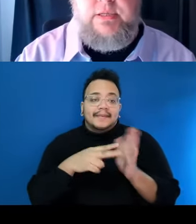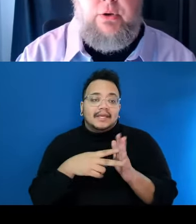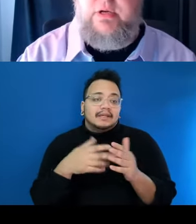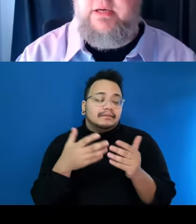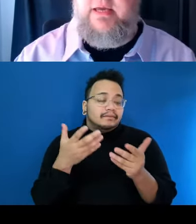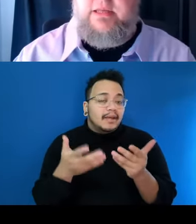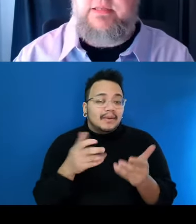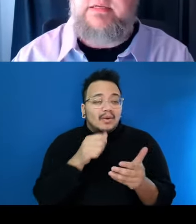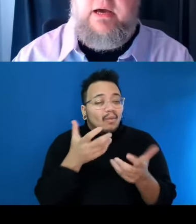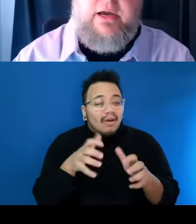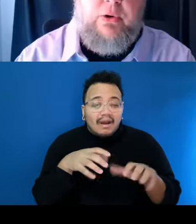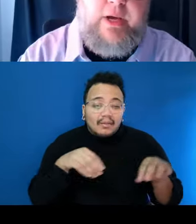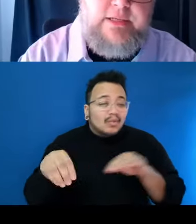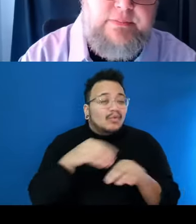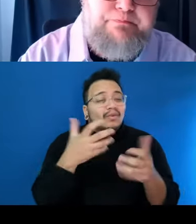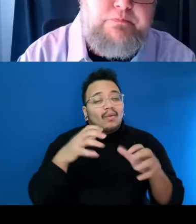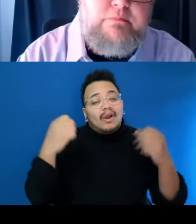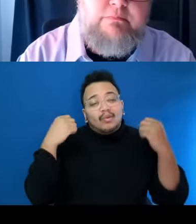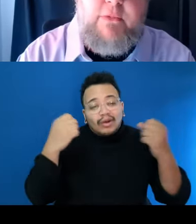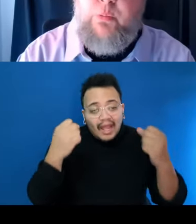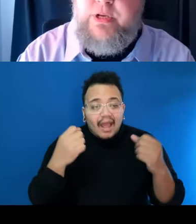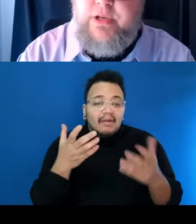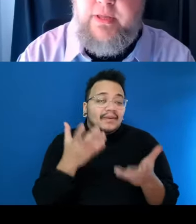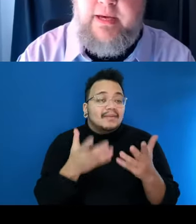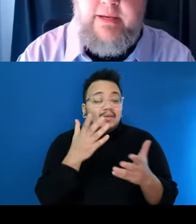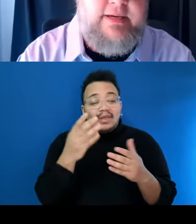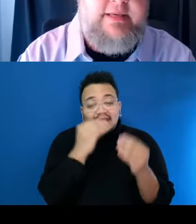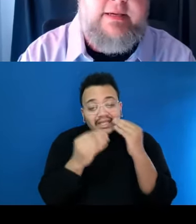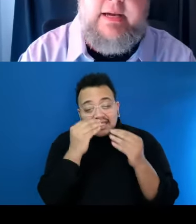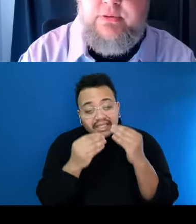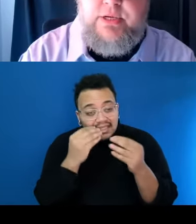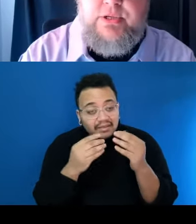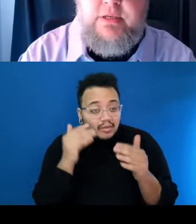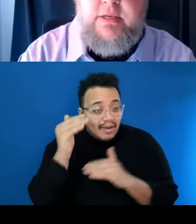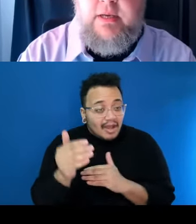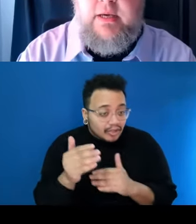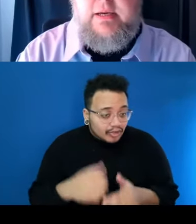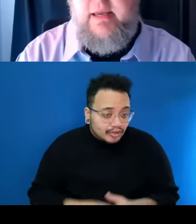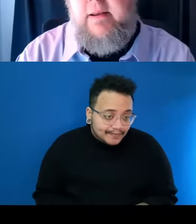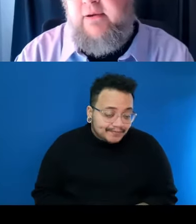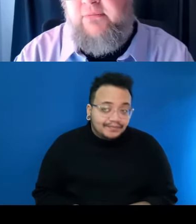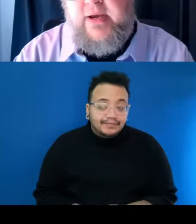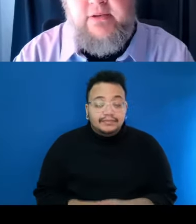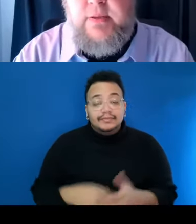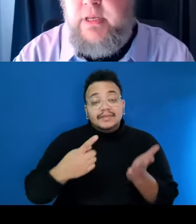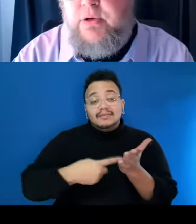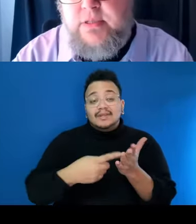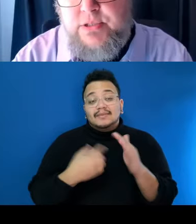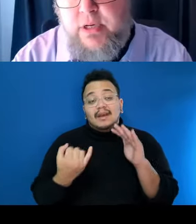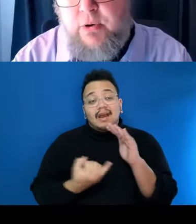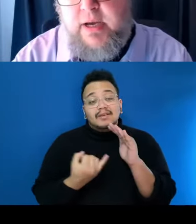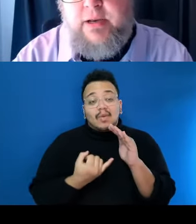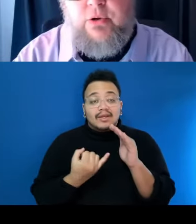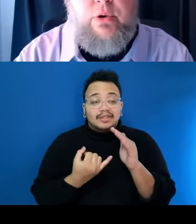so it can lead to higher weight. We know that things like isolation, can affect if somebody goes to the gym or not